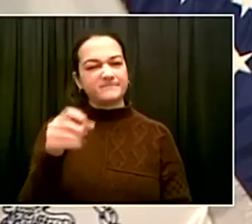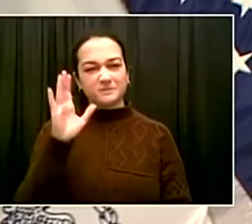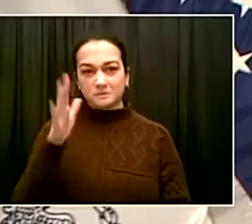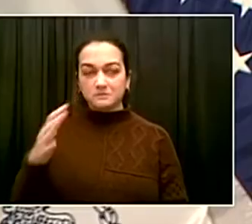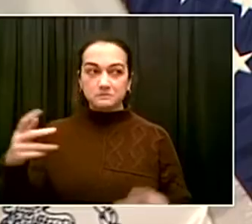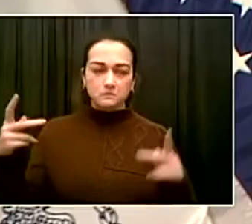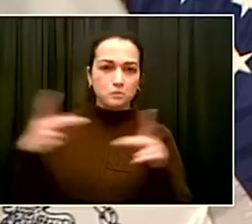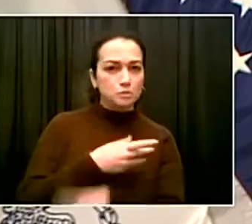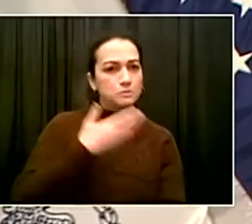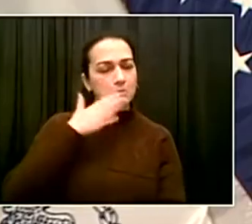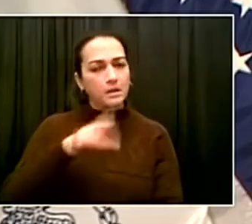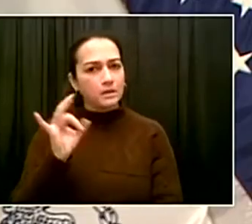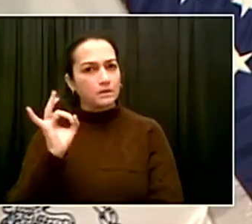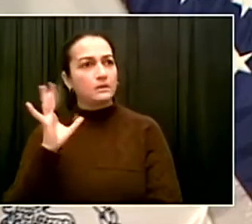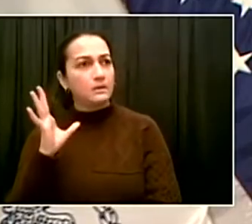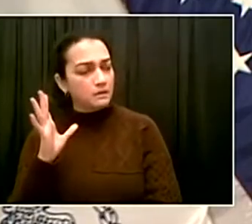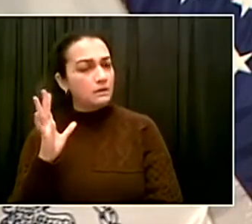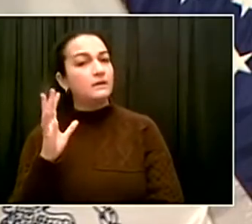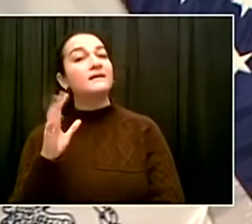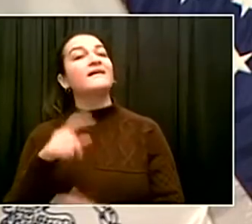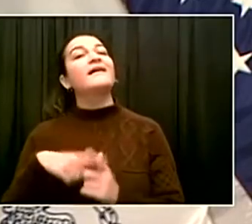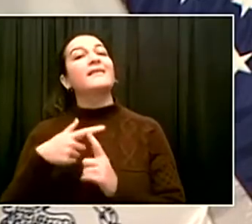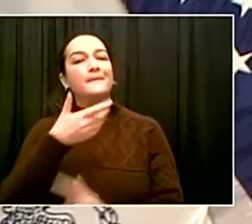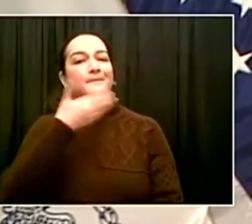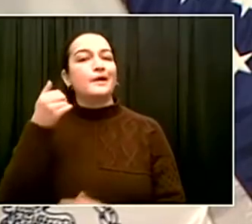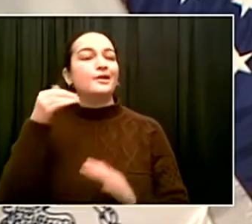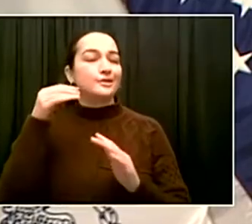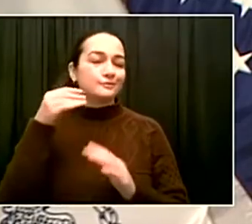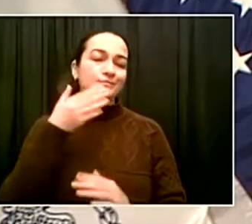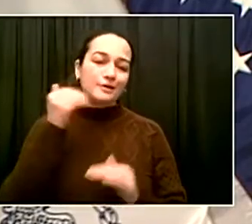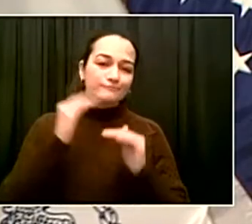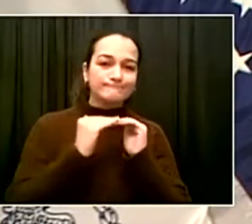ARE EXPECTING A FAST UPTICK, THEN GOING THE OTHER WAY, CASES